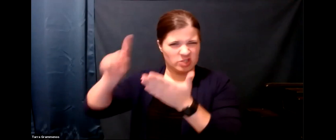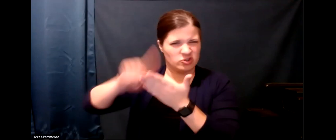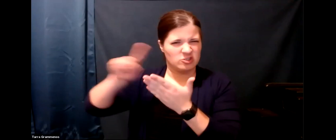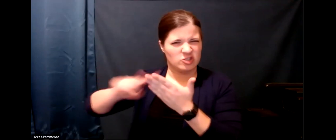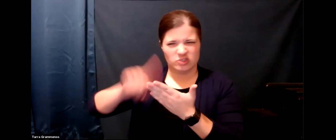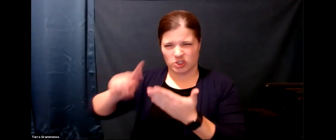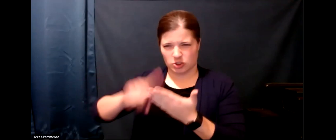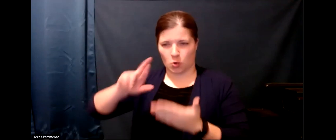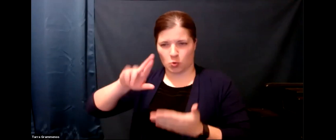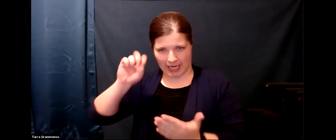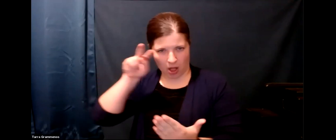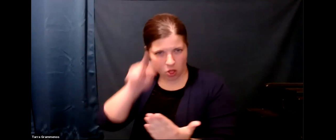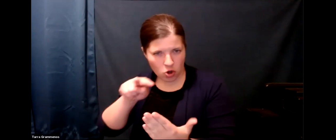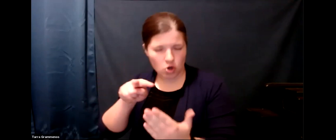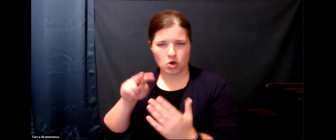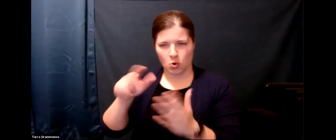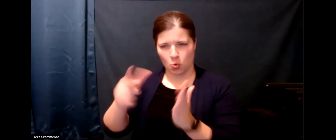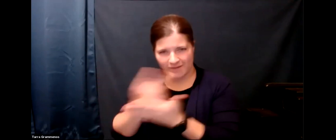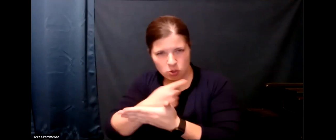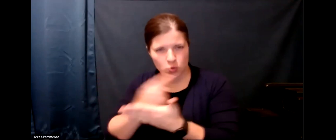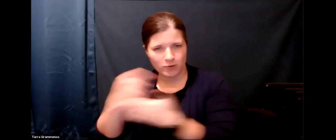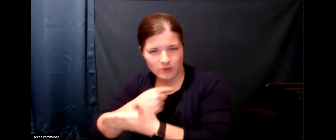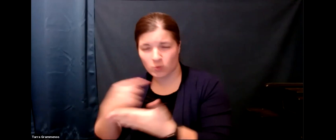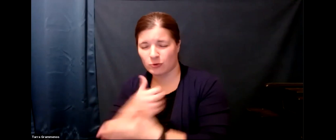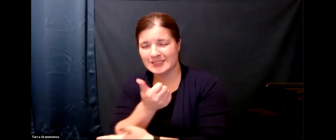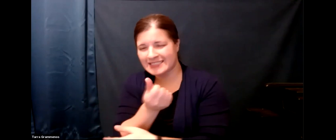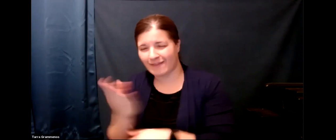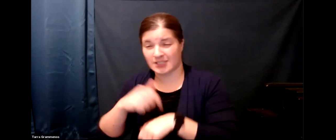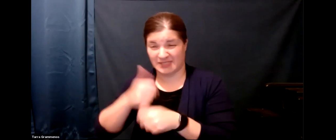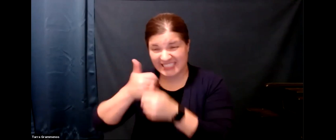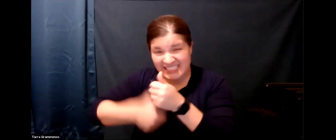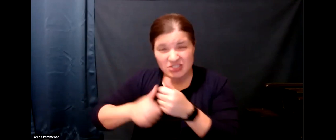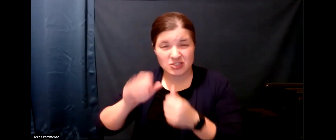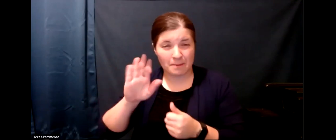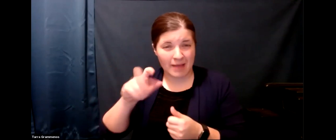and we reviewed several times, I think about six times,